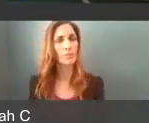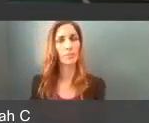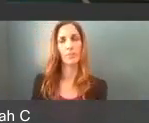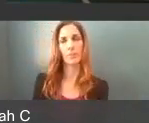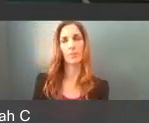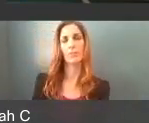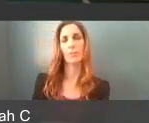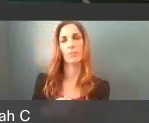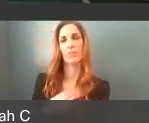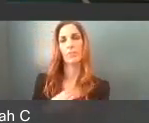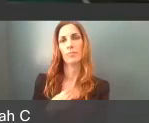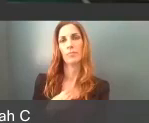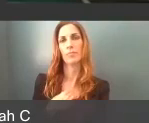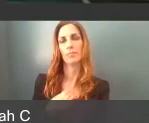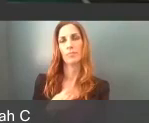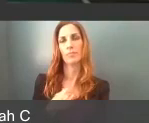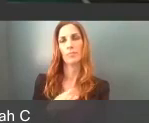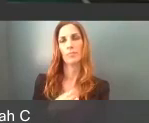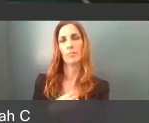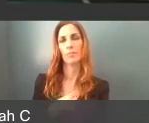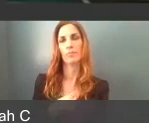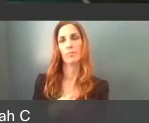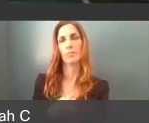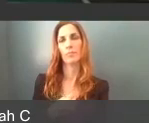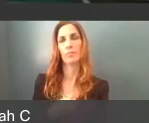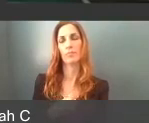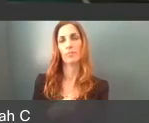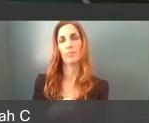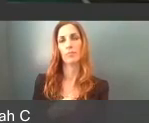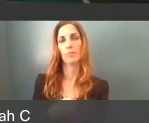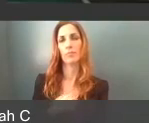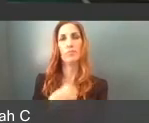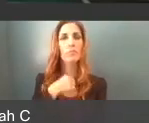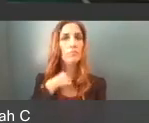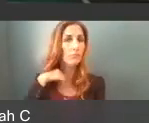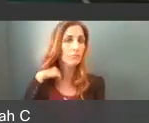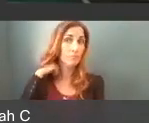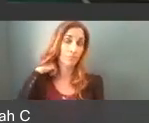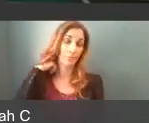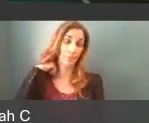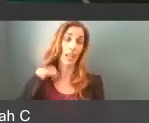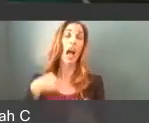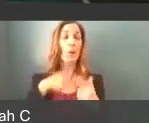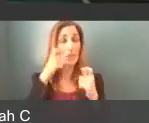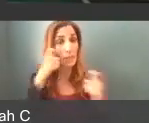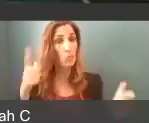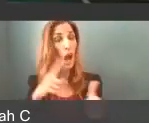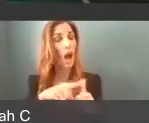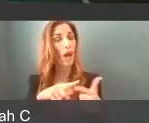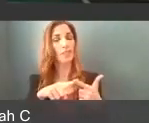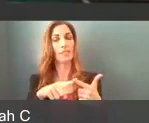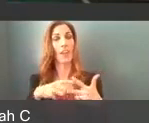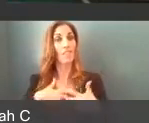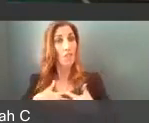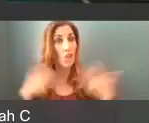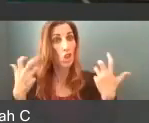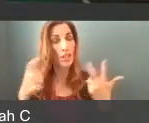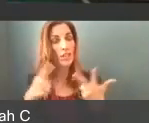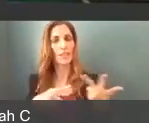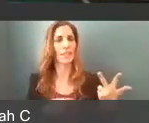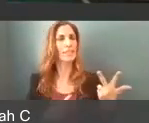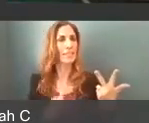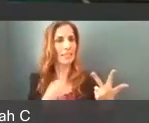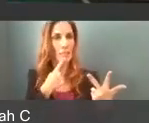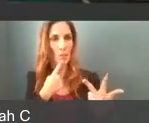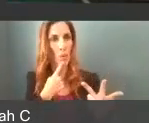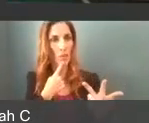[Commissioner Arkoosh] I was surprised, furious, and disappointed when I got this news because we have been assured